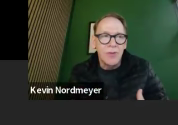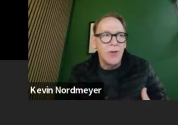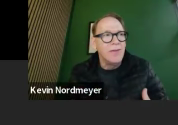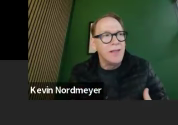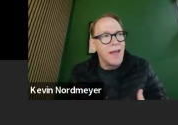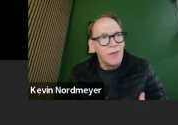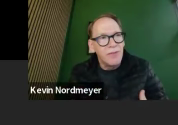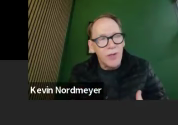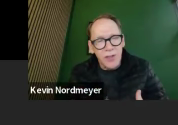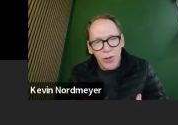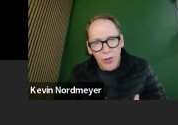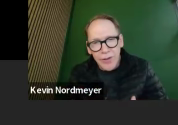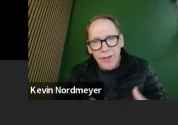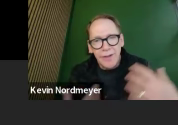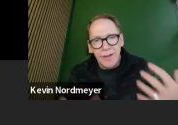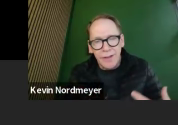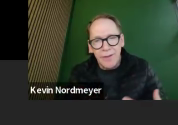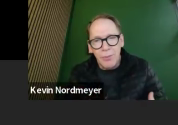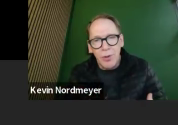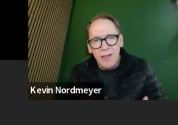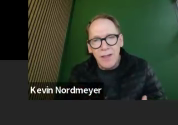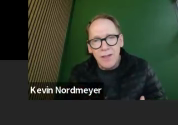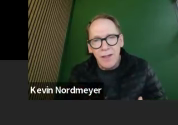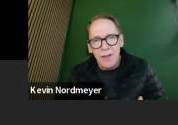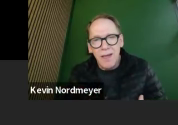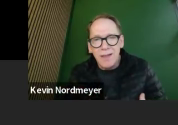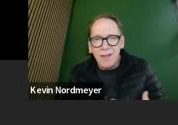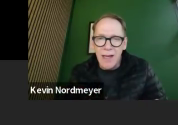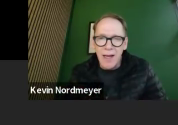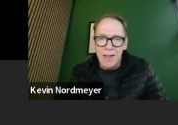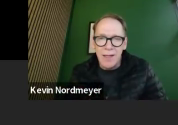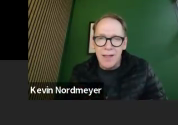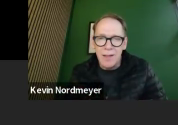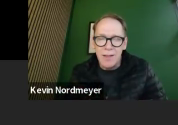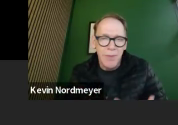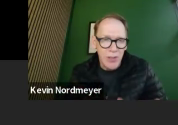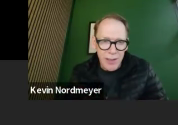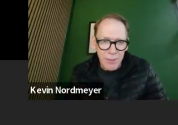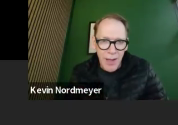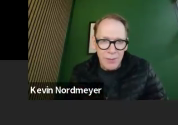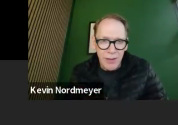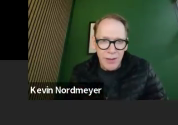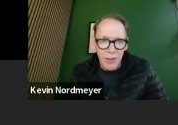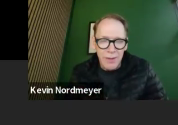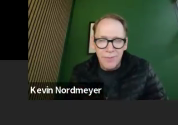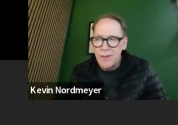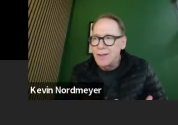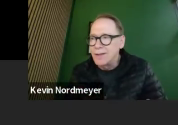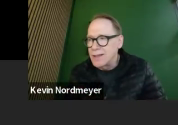to having every voice heard in the process to make design as special as it possibly can be.